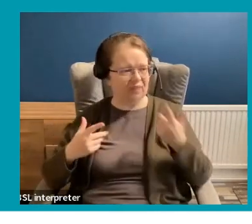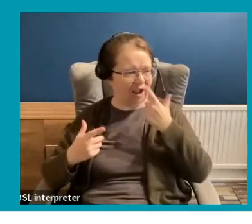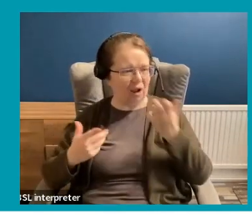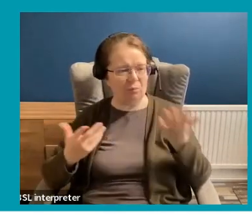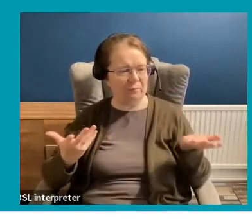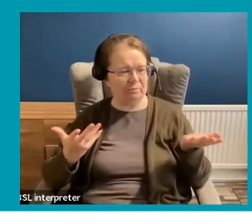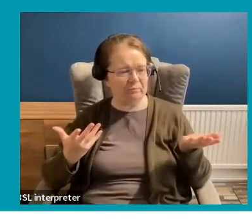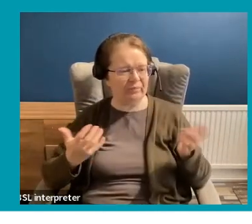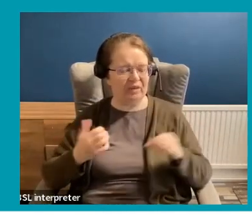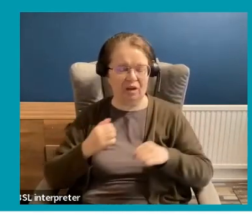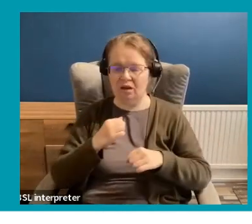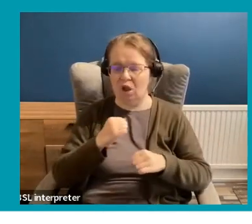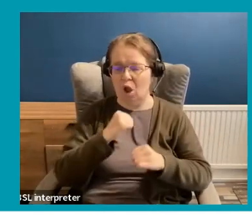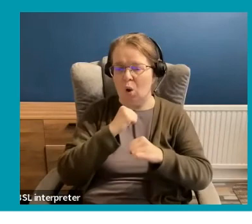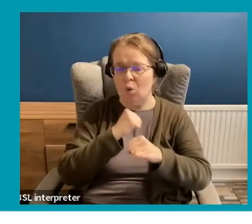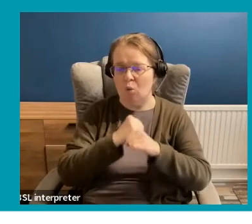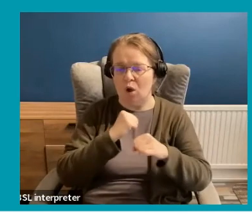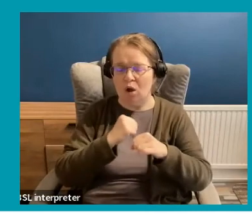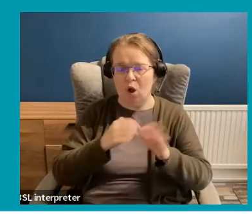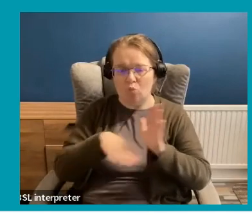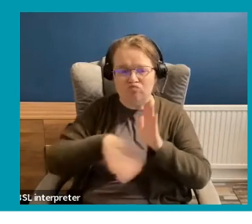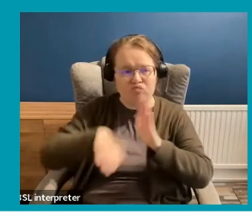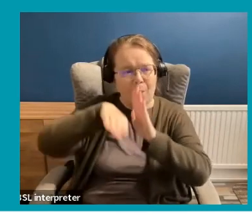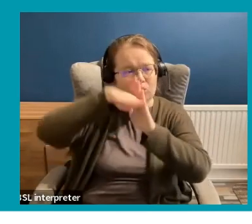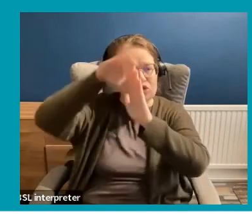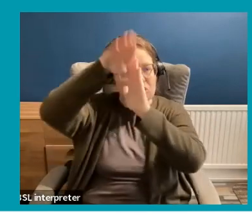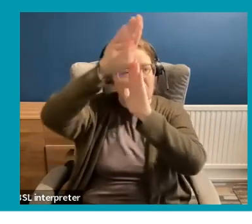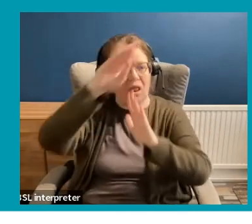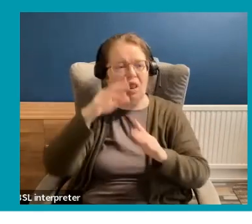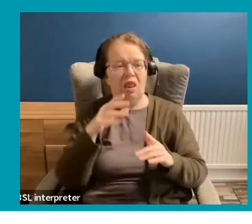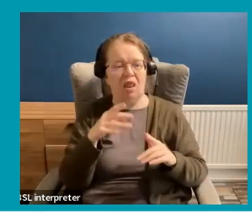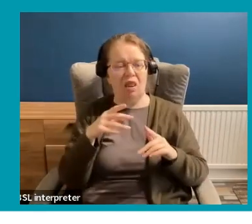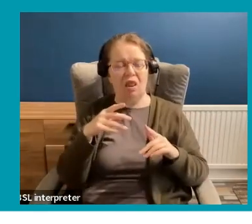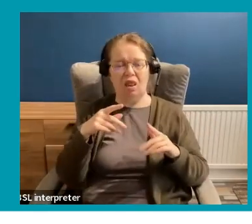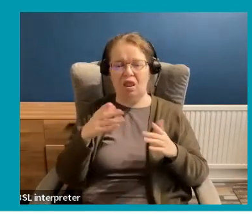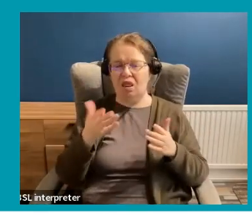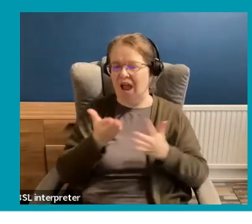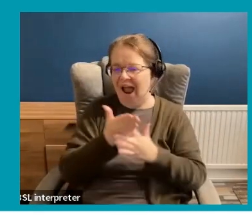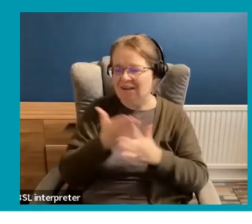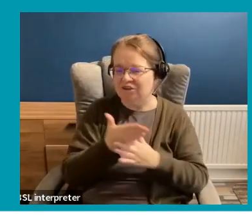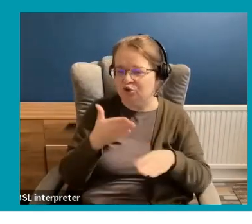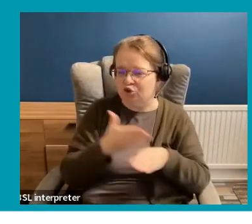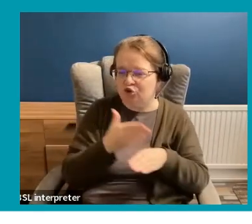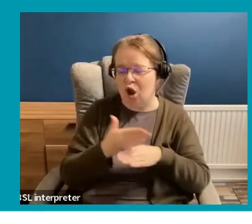promotional, access to training, access to jobs, access to recruitment processes.